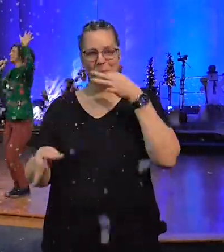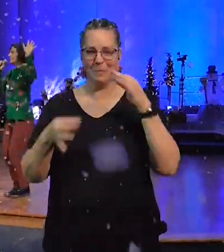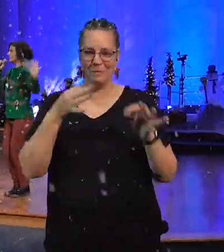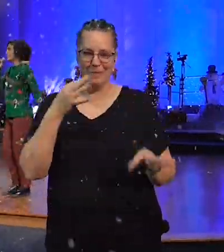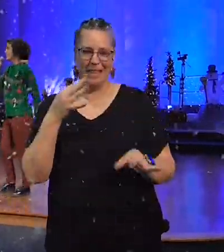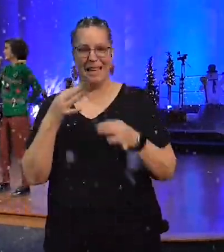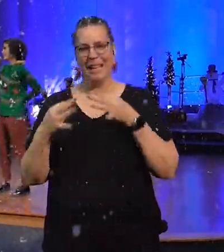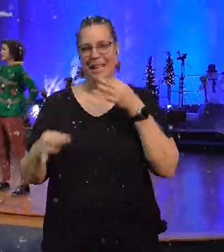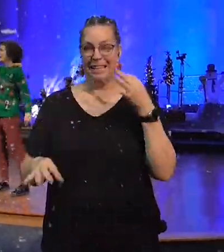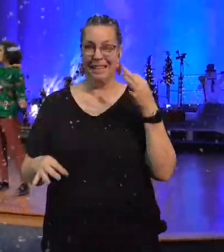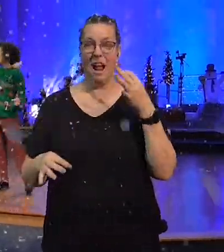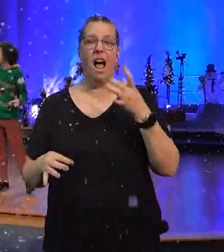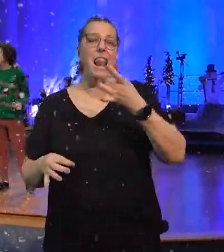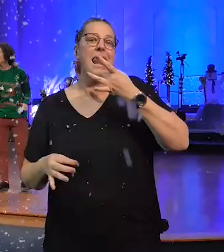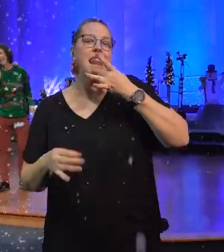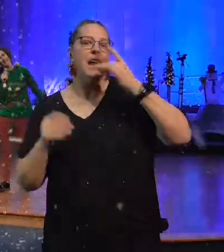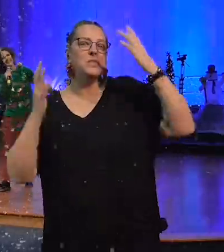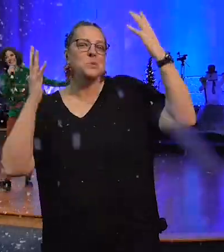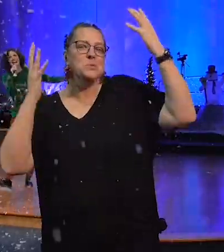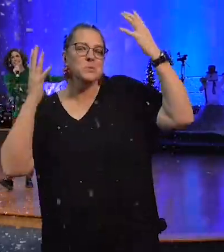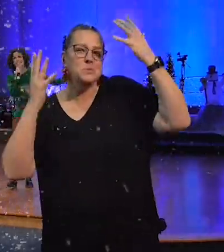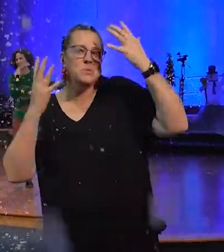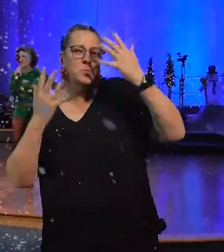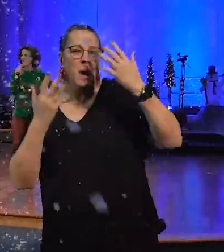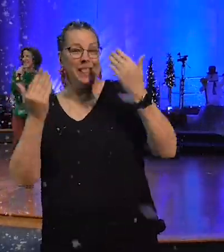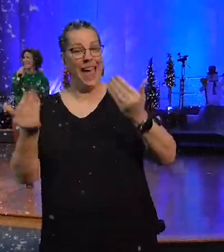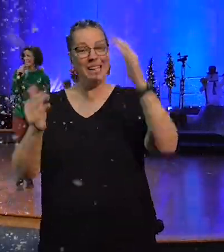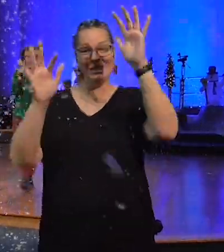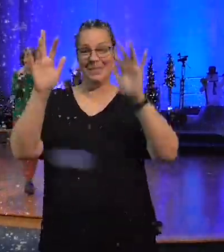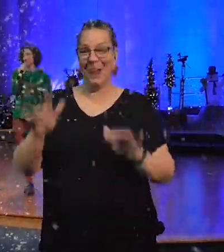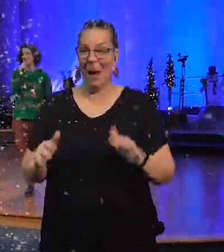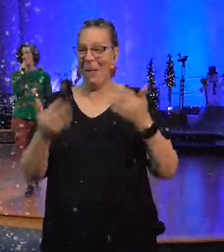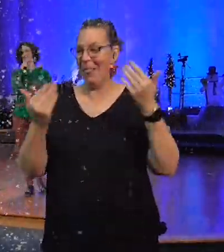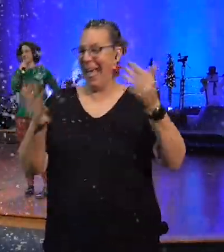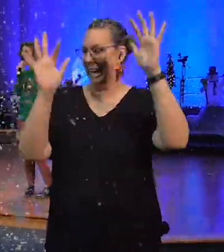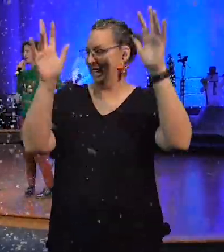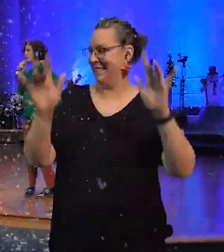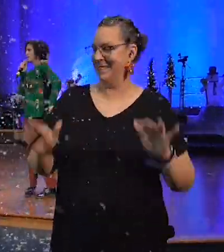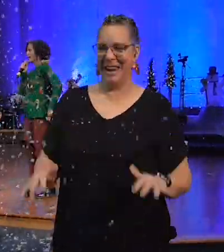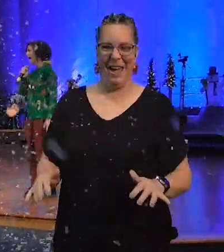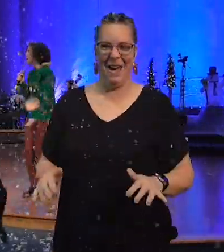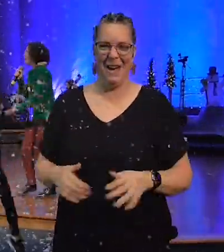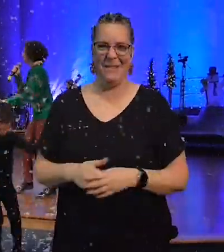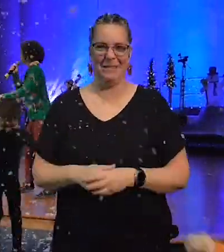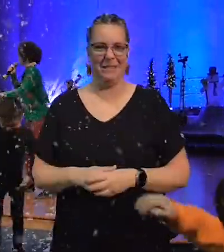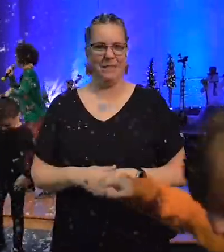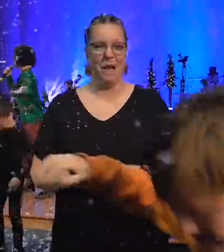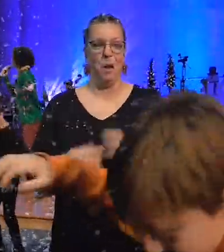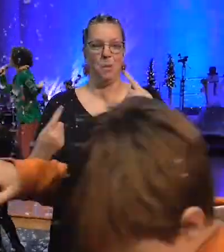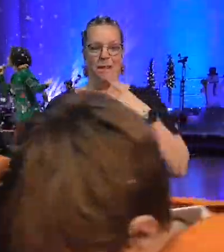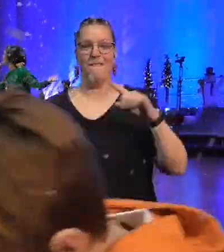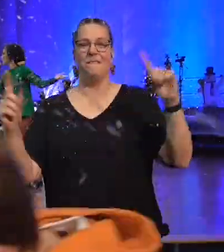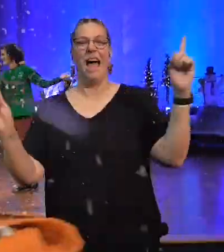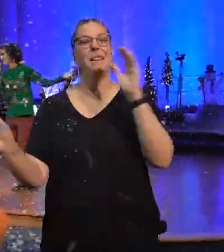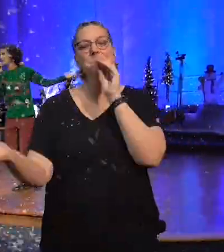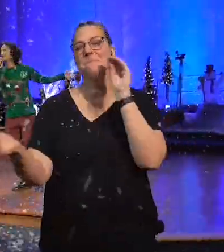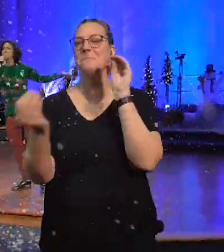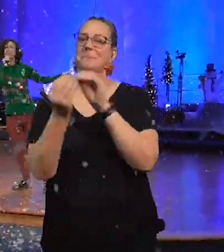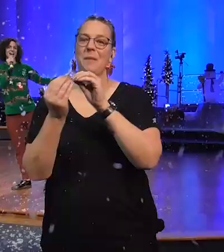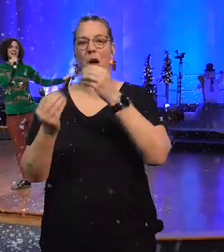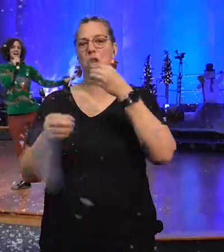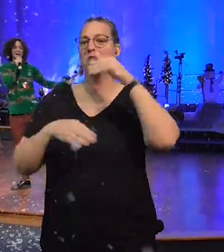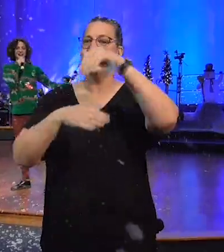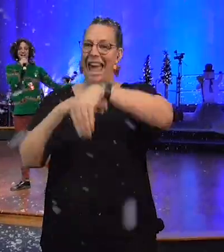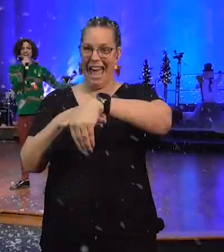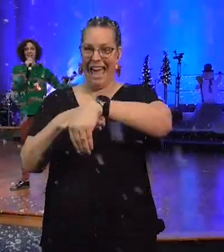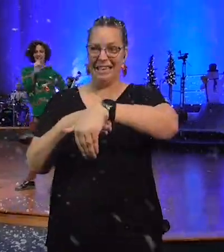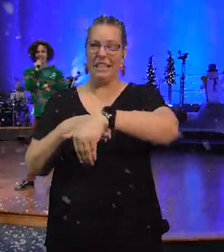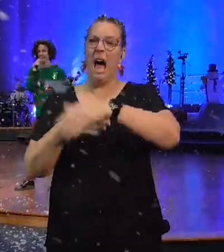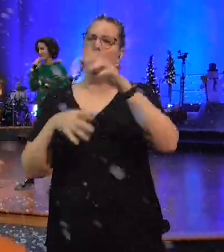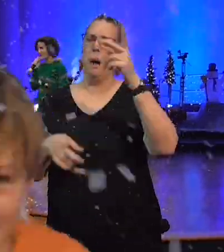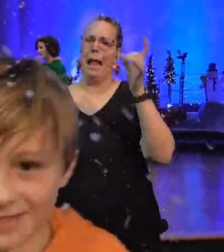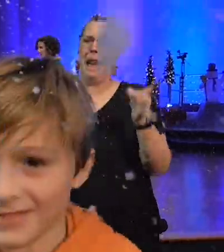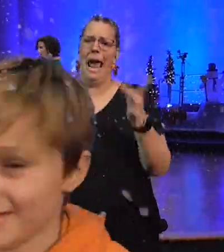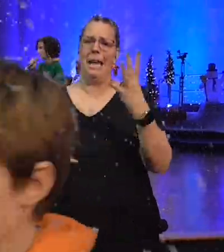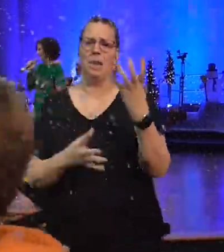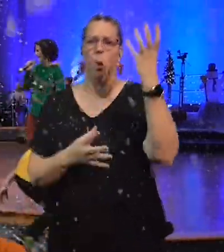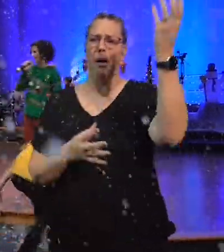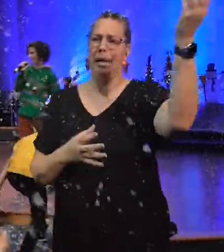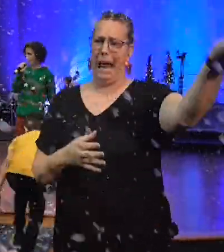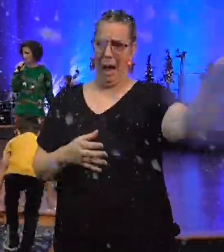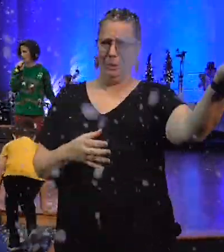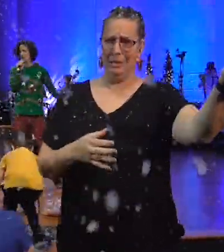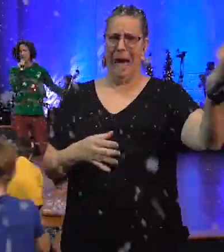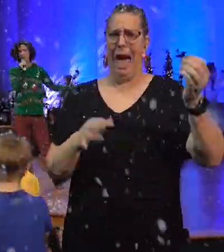and I brought some corn for lights turn way down low let it it let it when we finally K